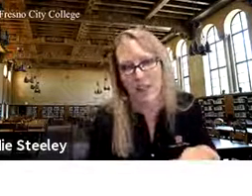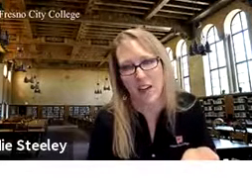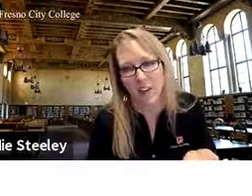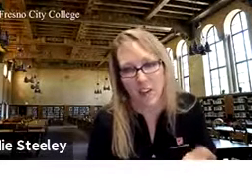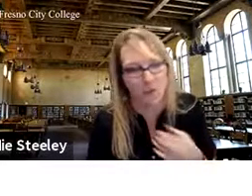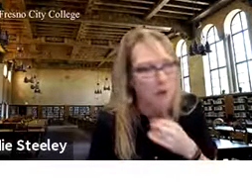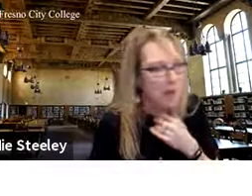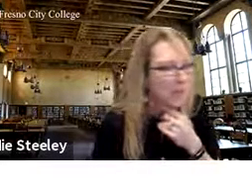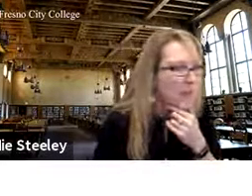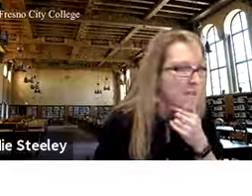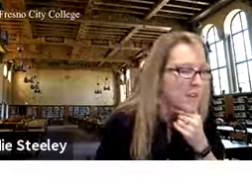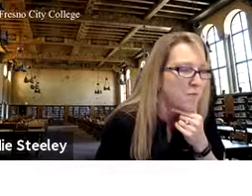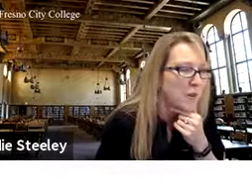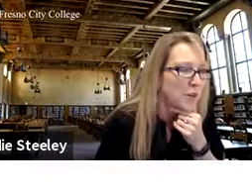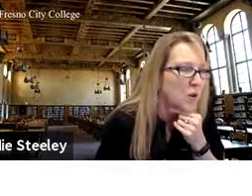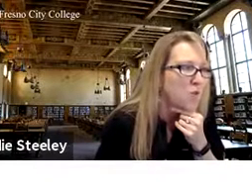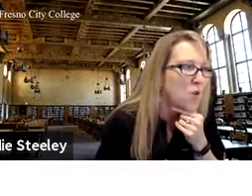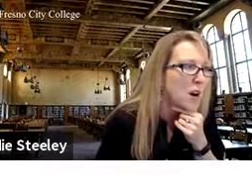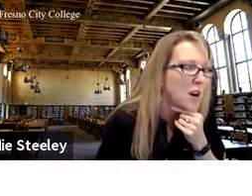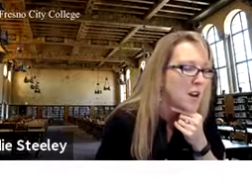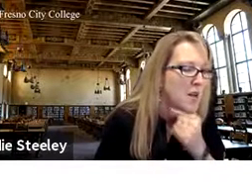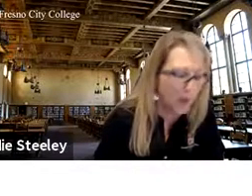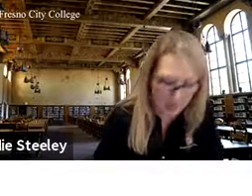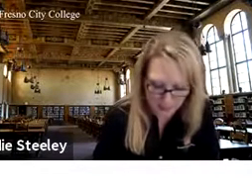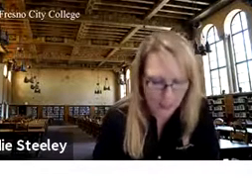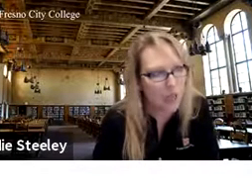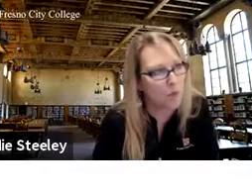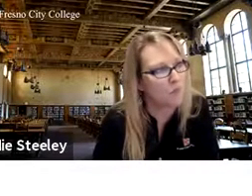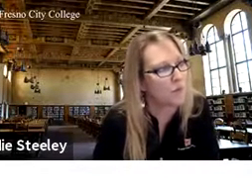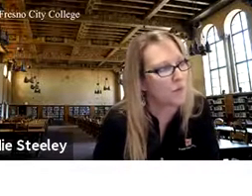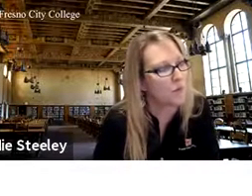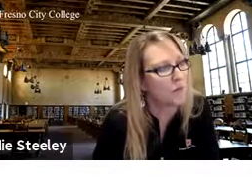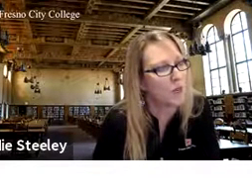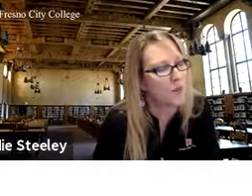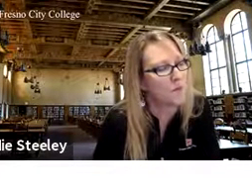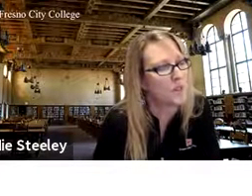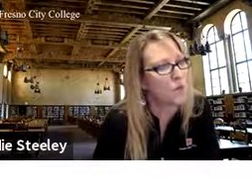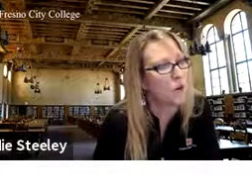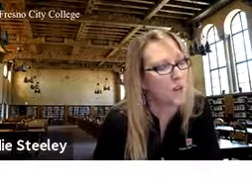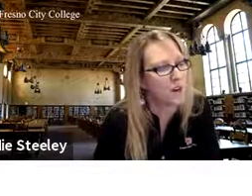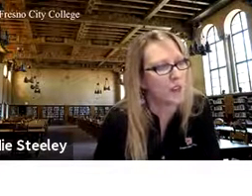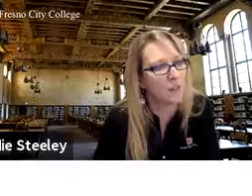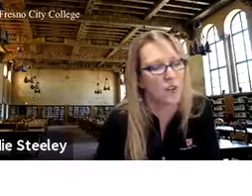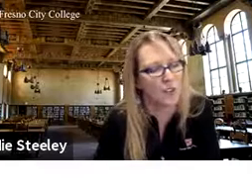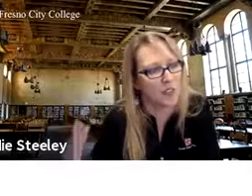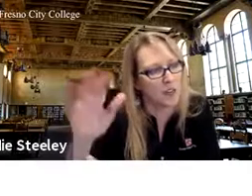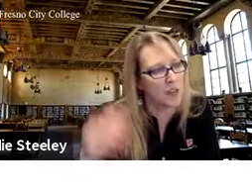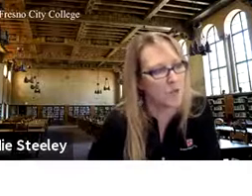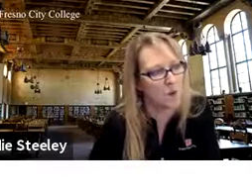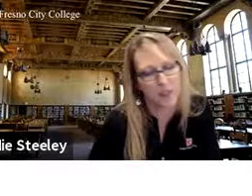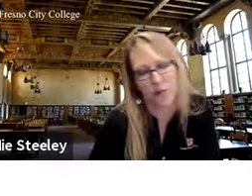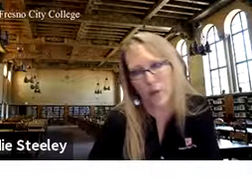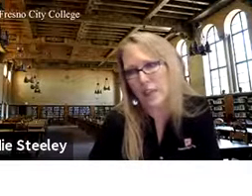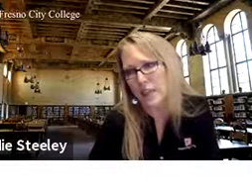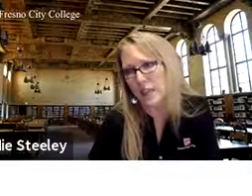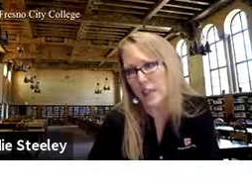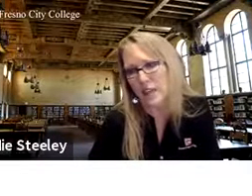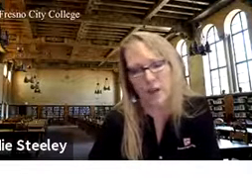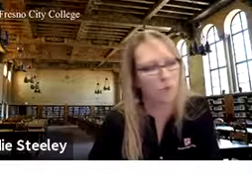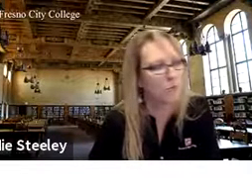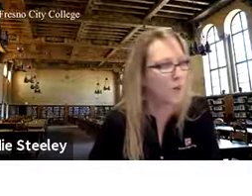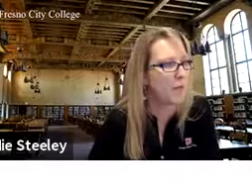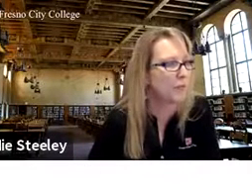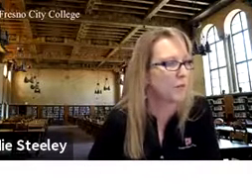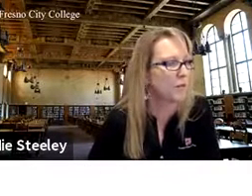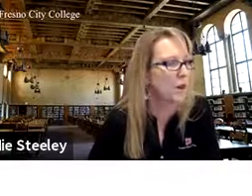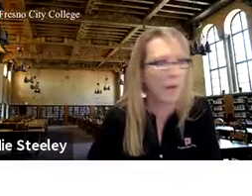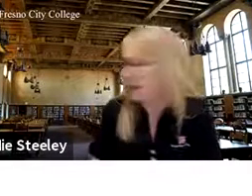psychology, you probably have heard of bondora before, but um, this quote here, I'll give you just a moment to read it about about